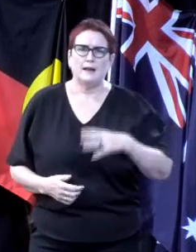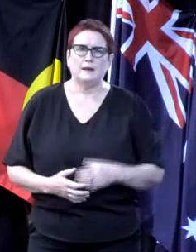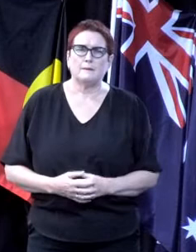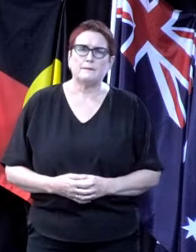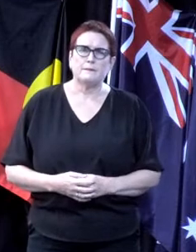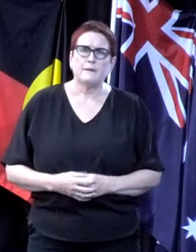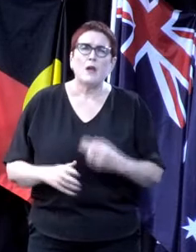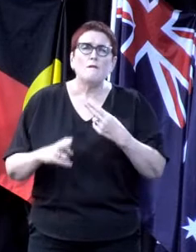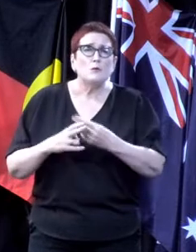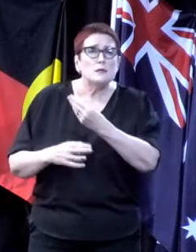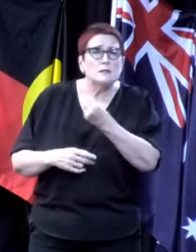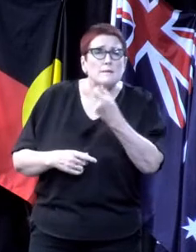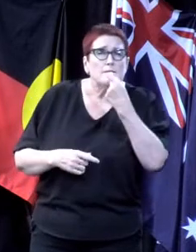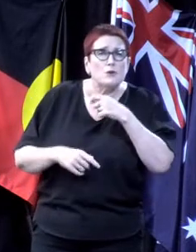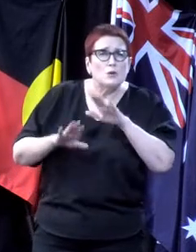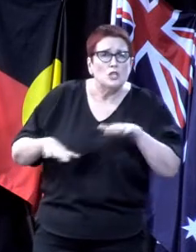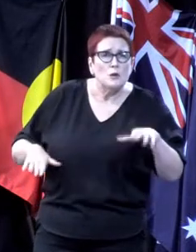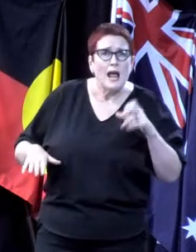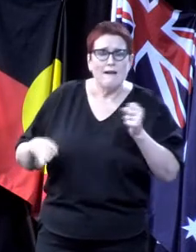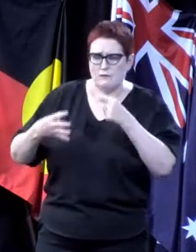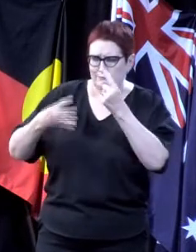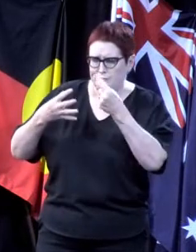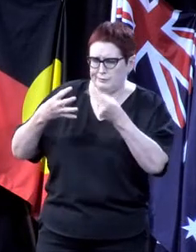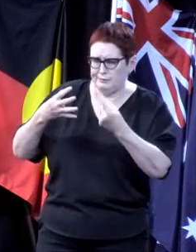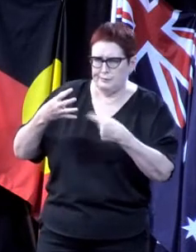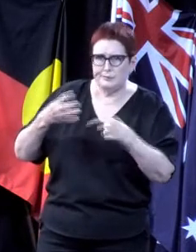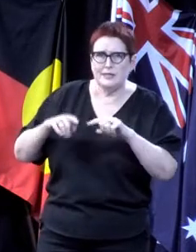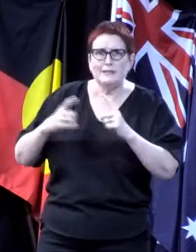they have a constellation of disabilities so that it is not